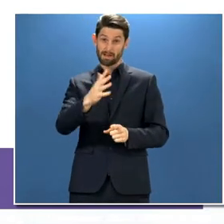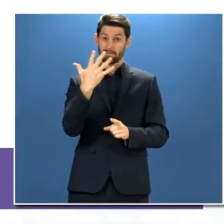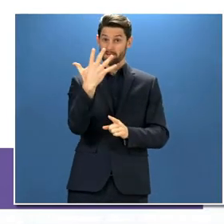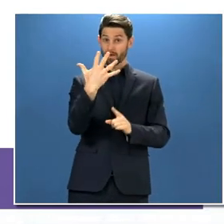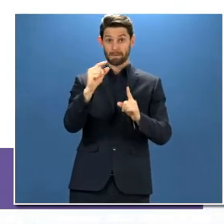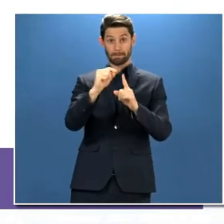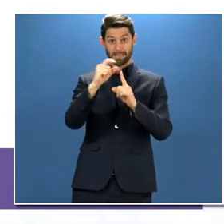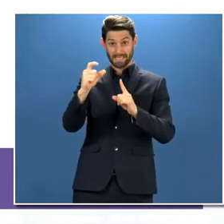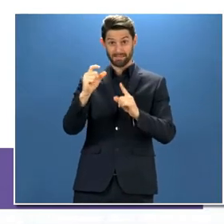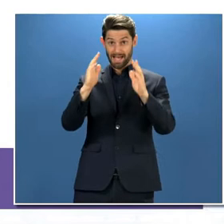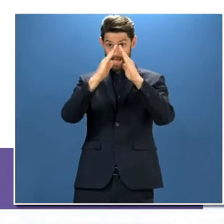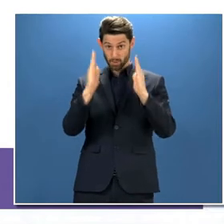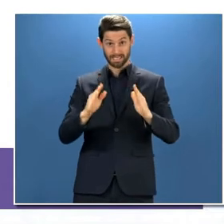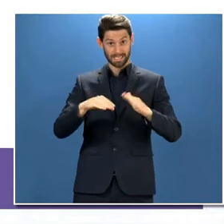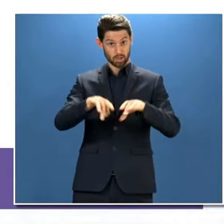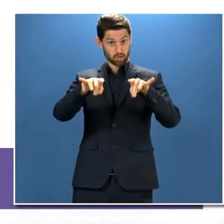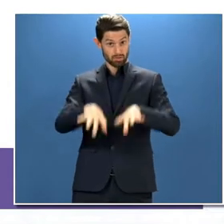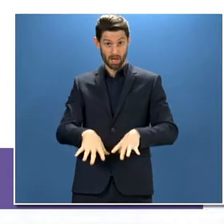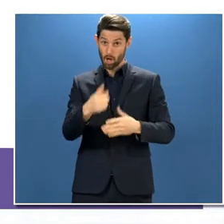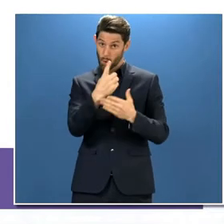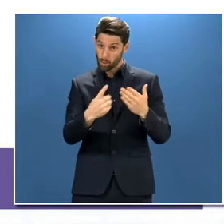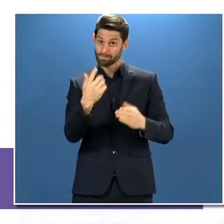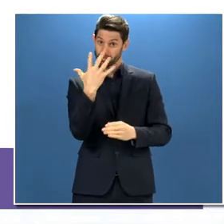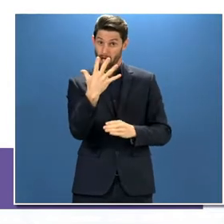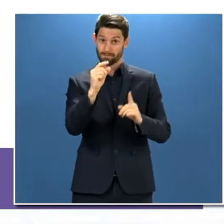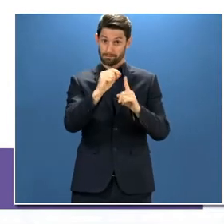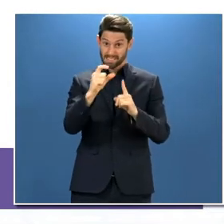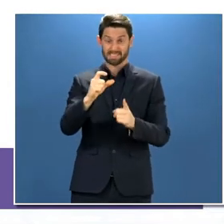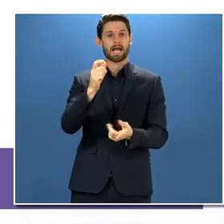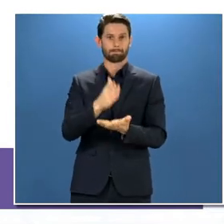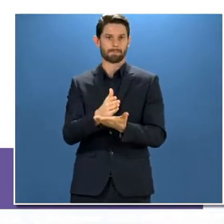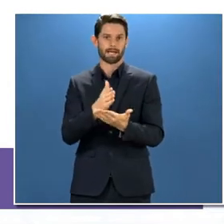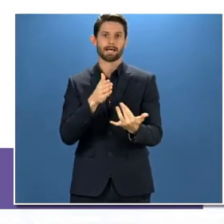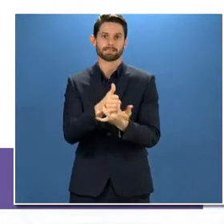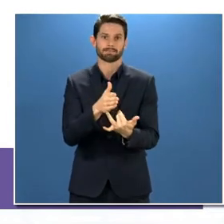are accessible. And last year in June, the Concluding Observations from the